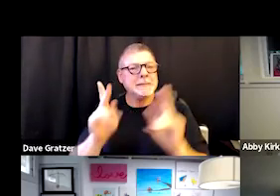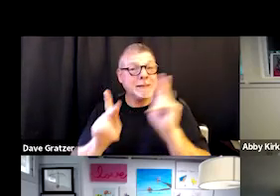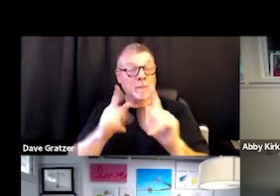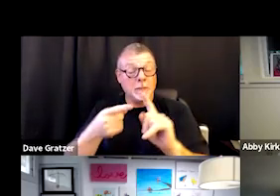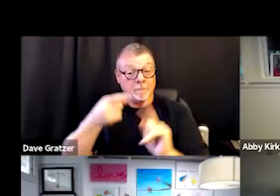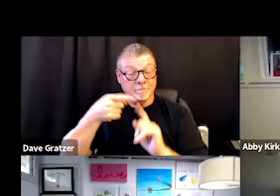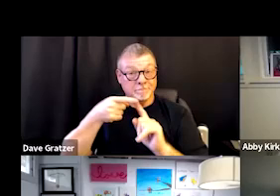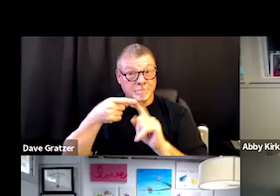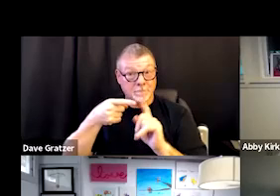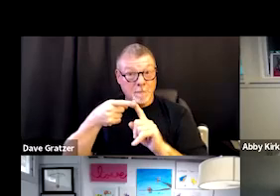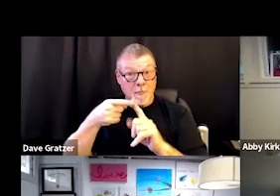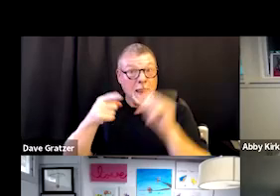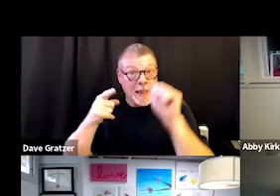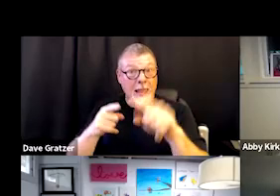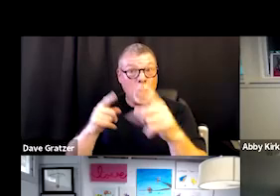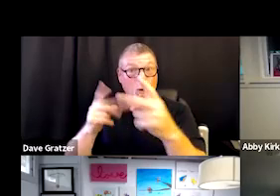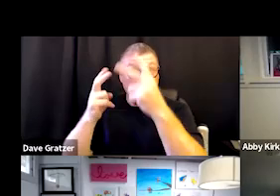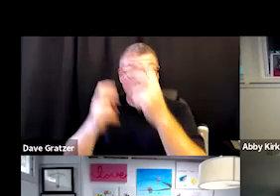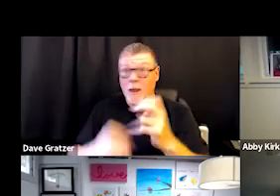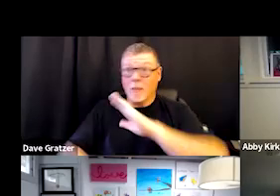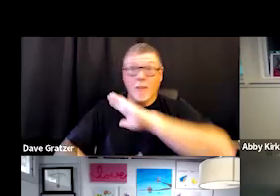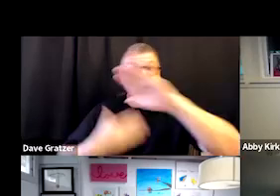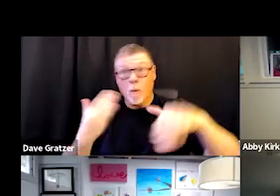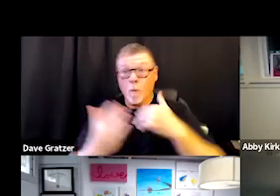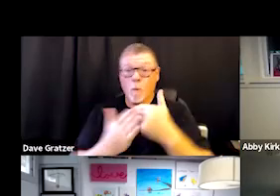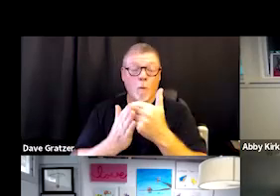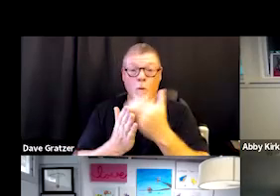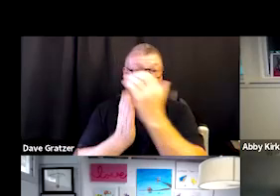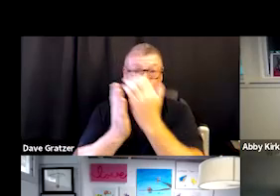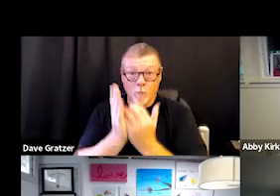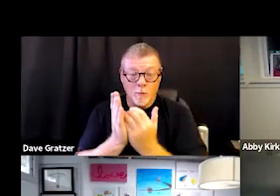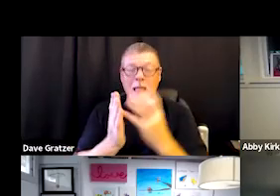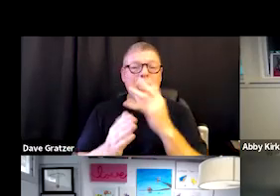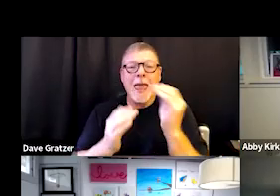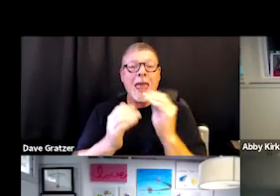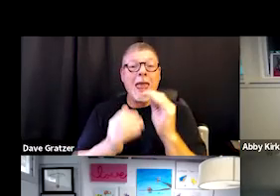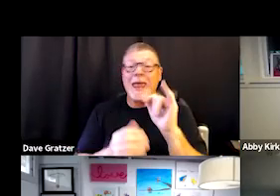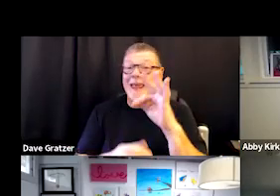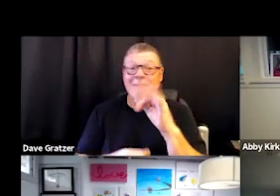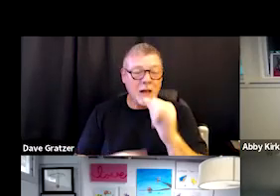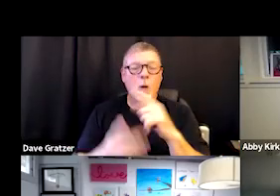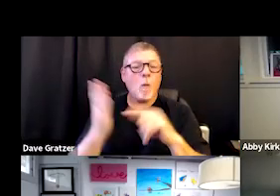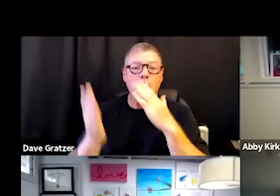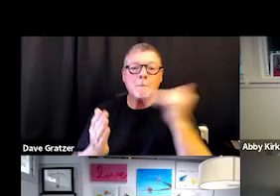can you download the whole course? And if not, what's the best way to do that? And then what are some things